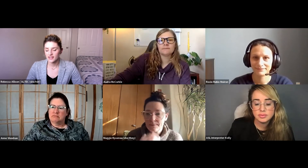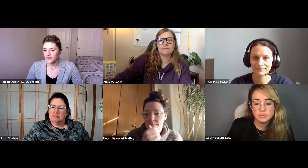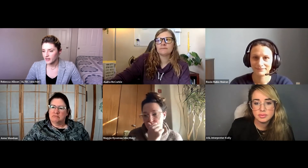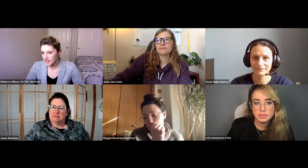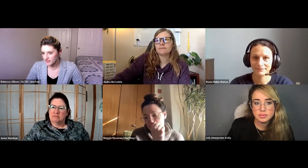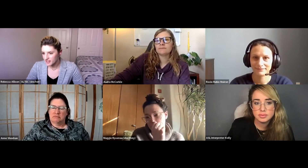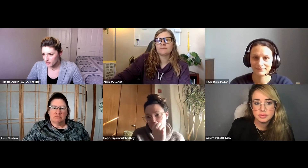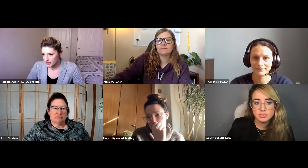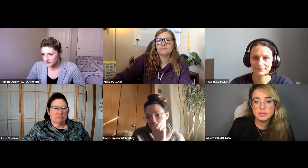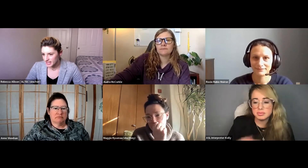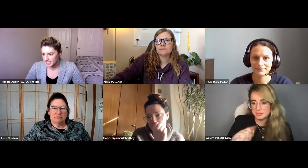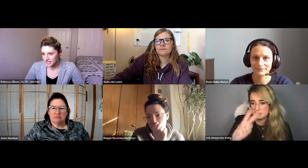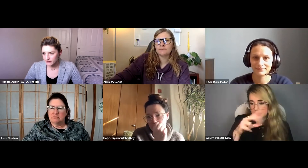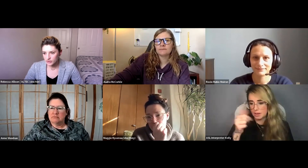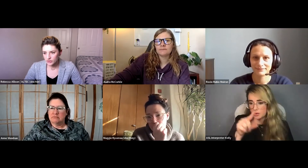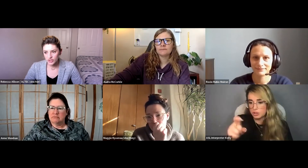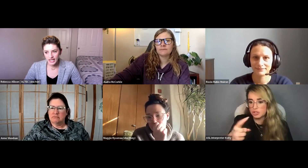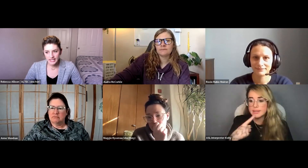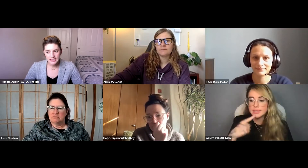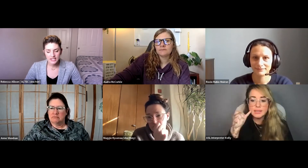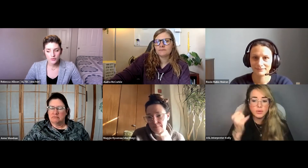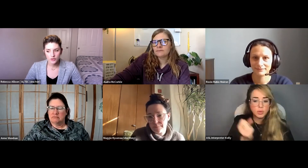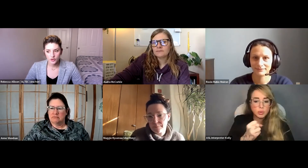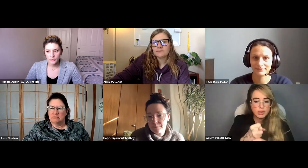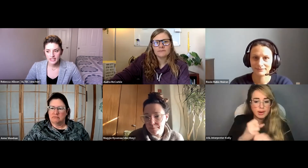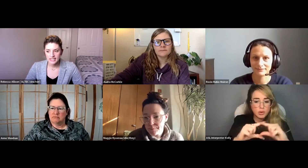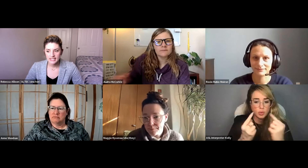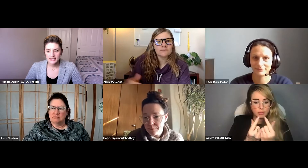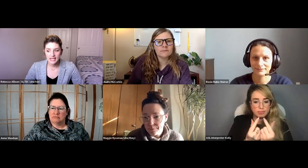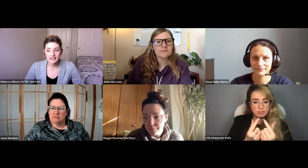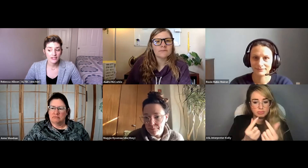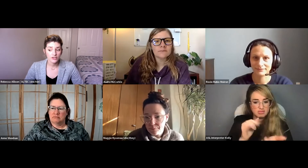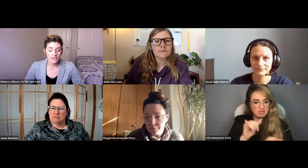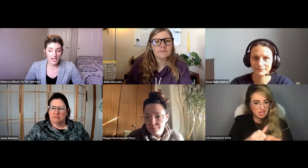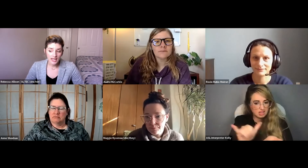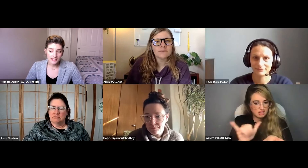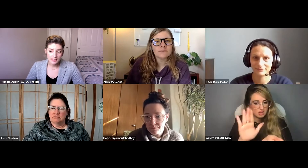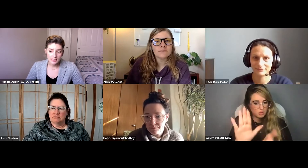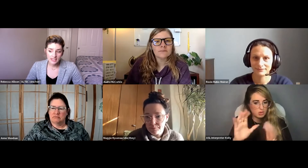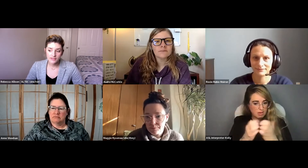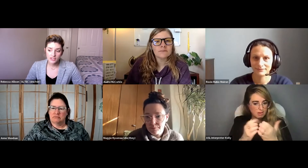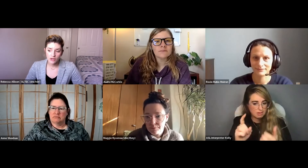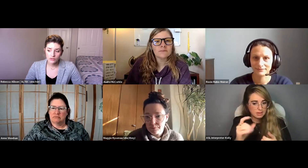Okay we have another one, "If you create a group is that like your class? If so